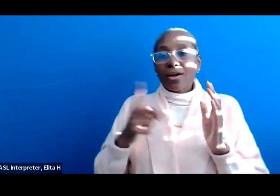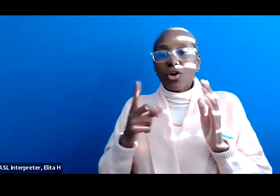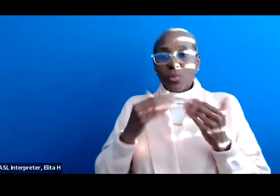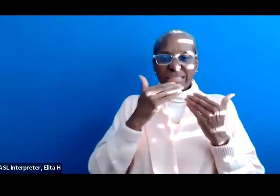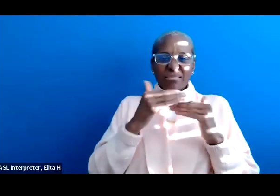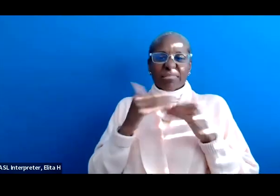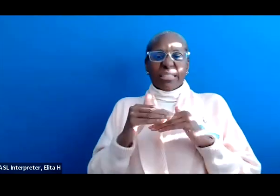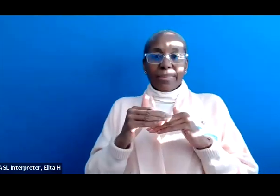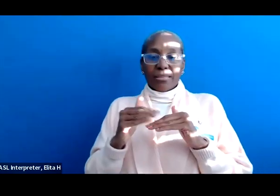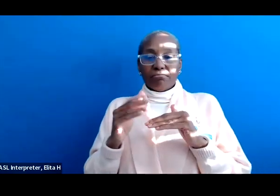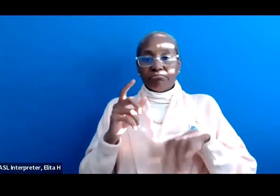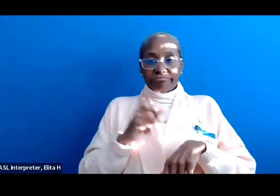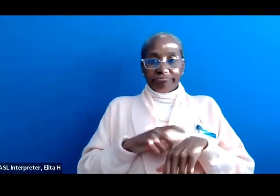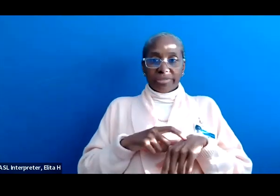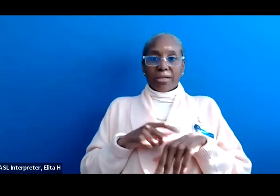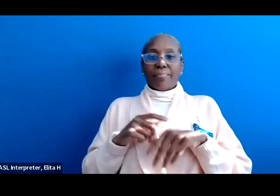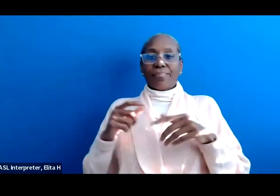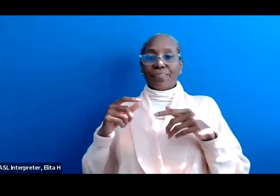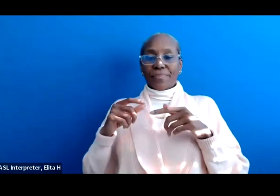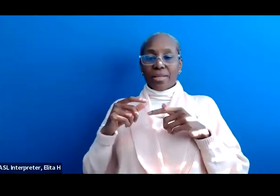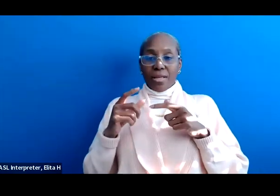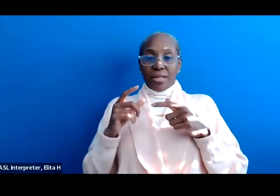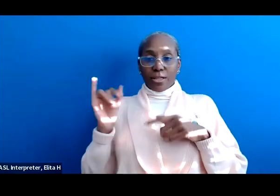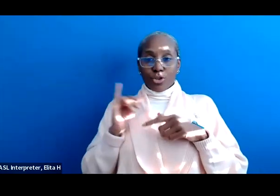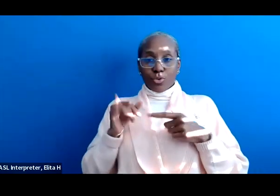of time that the insurance allows it or the case is closed.